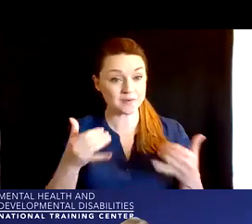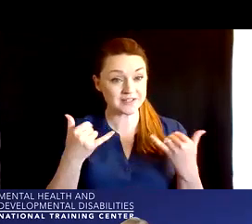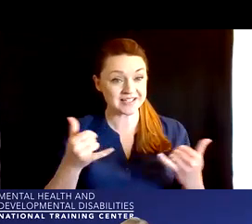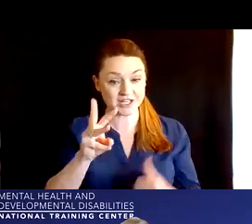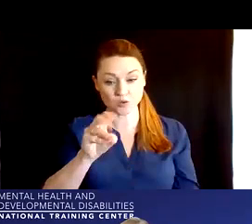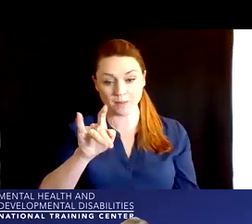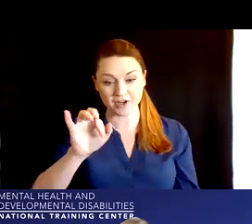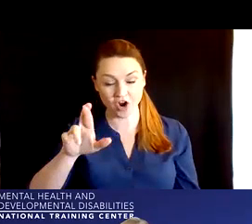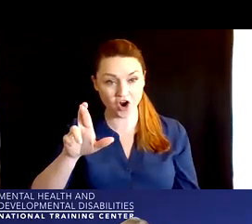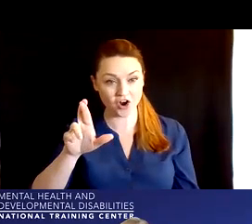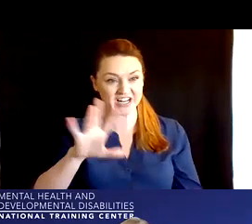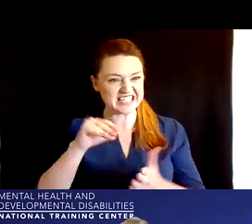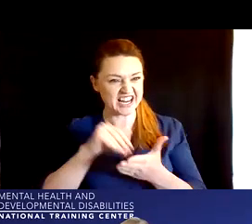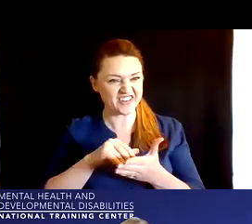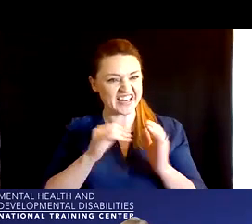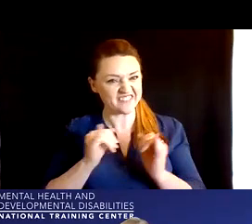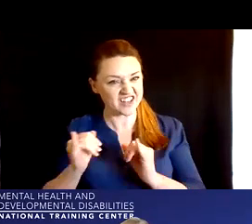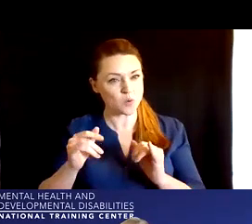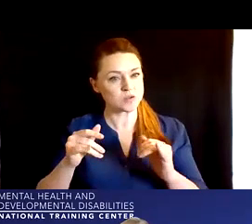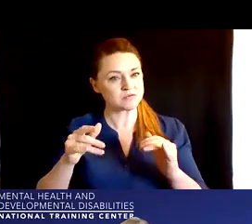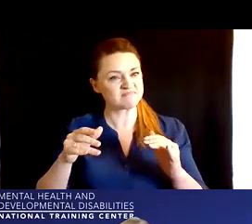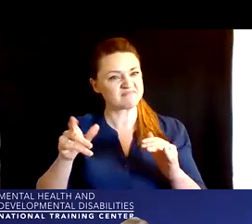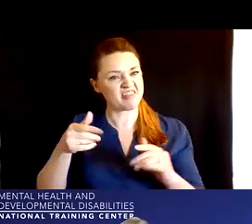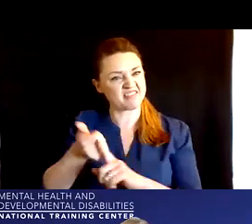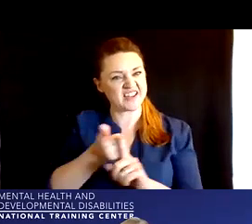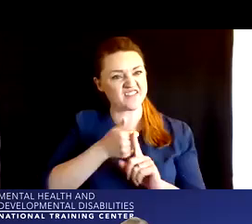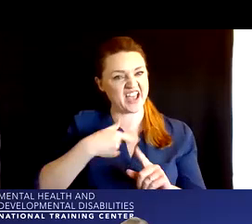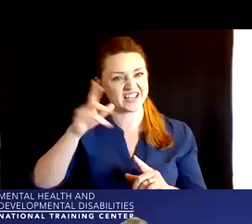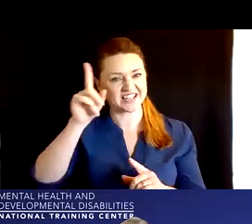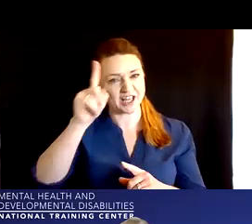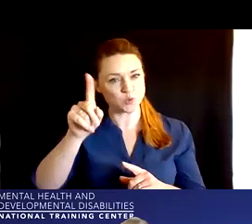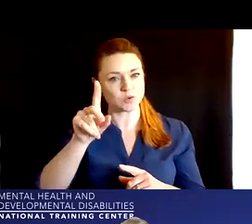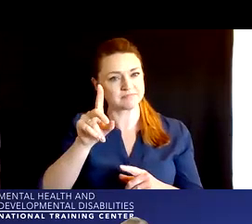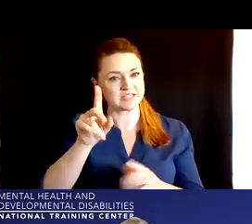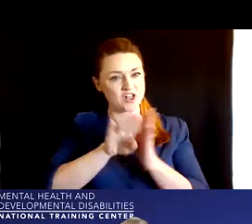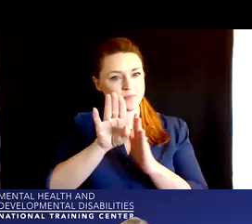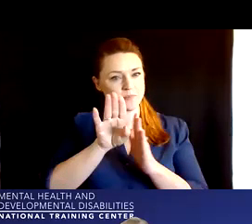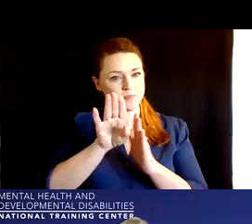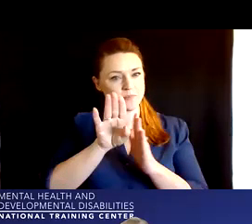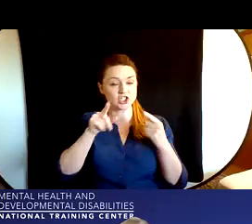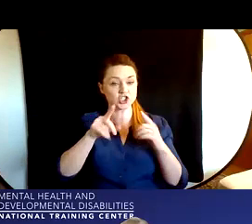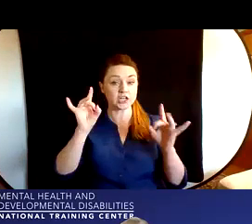Centering Individuals with Intellectual and Developmental Disabilities During Crises and Emergencies.